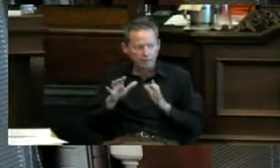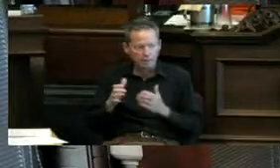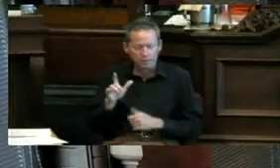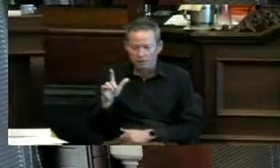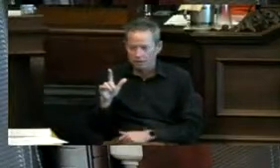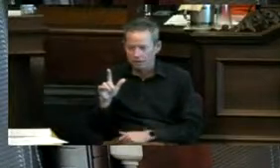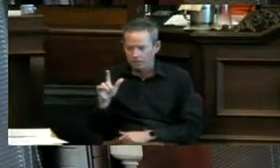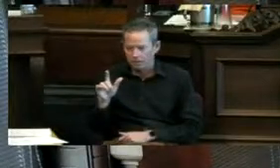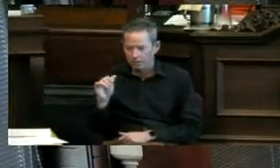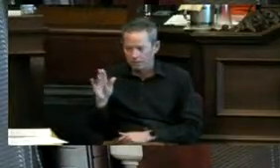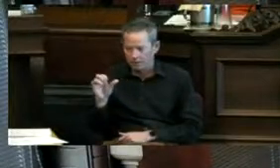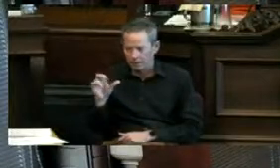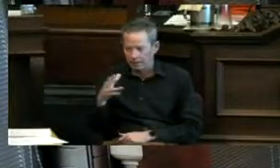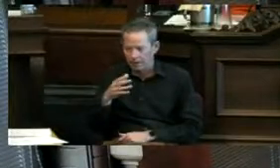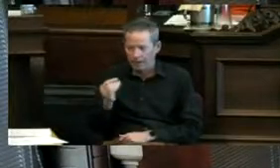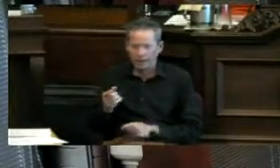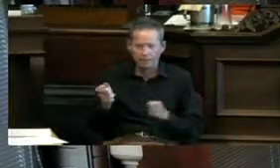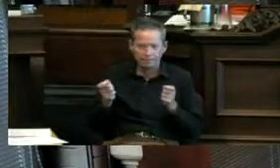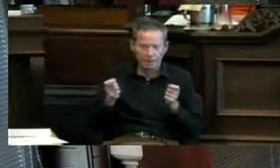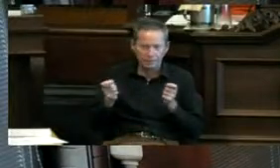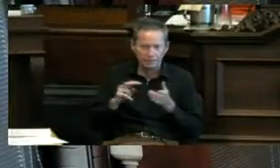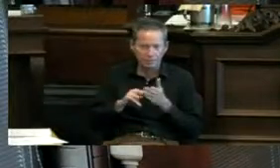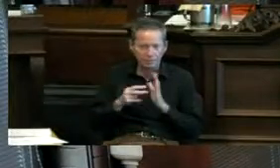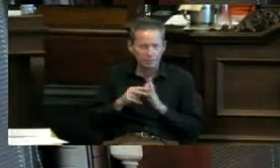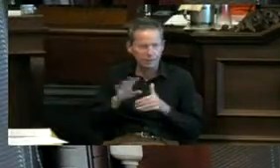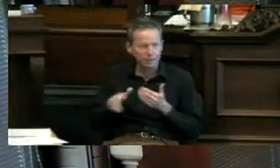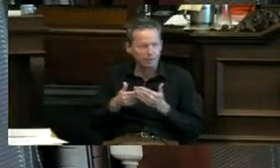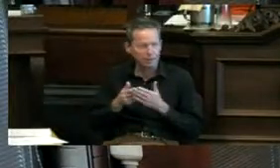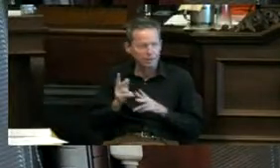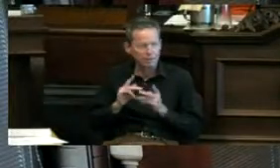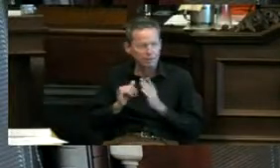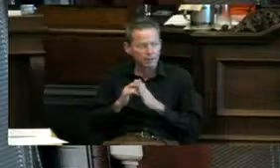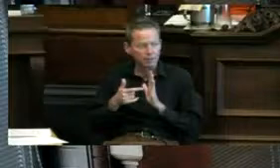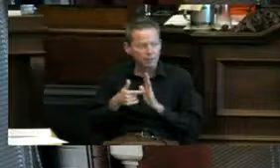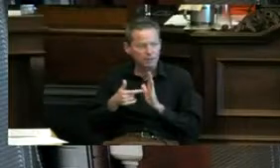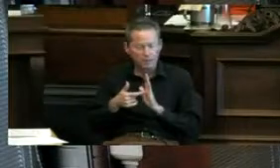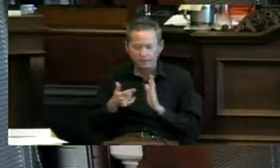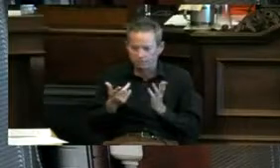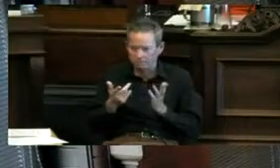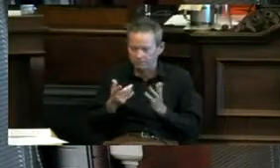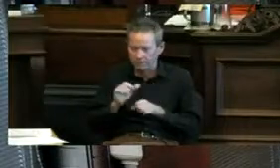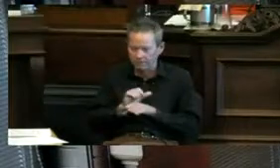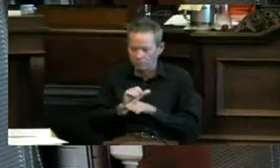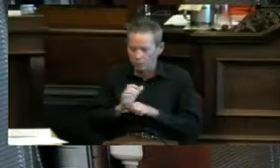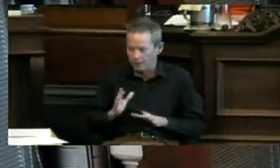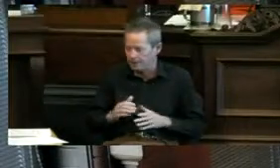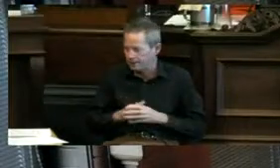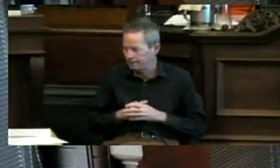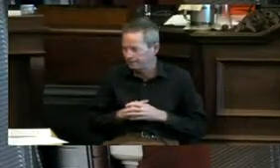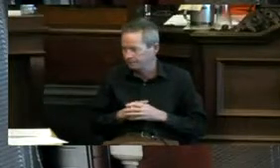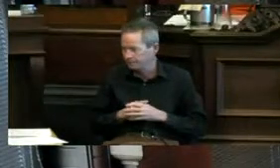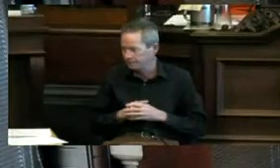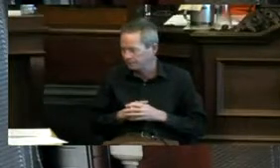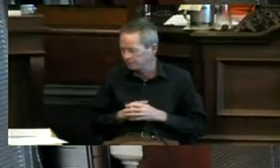Committee, I believe, which is which is a group of labor and